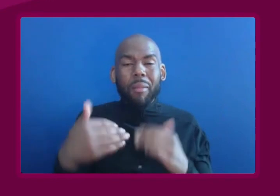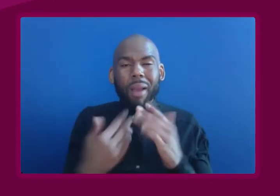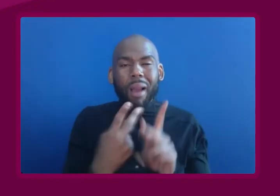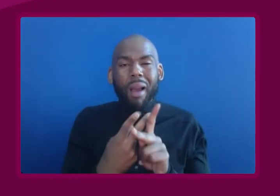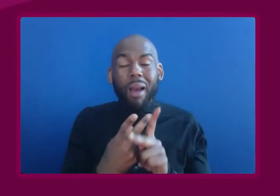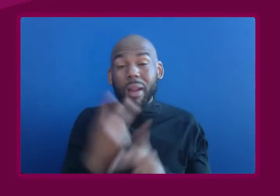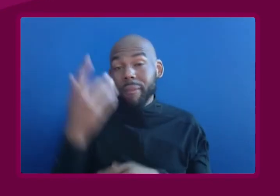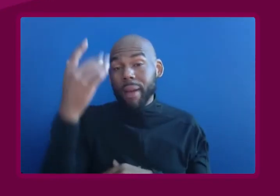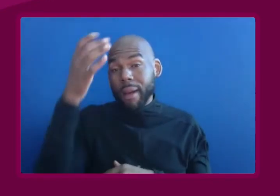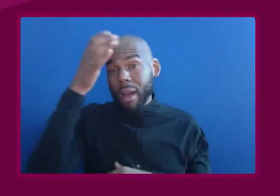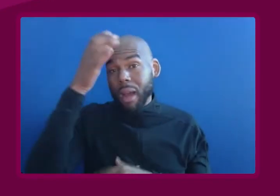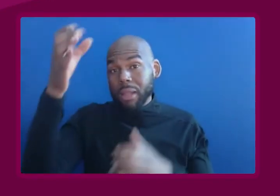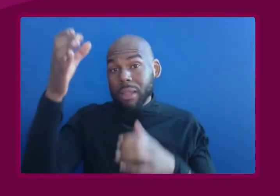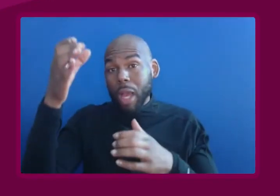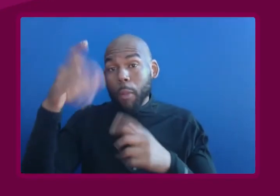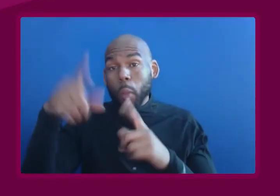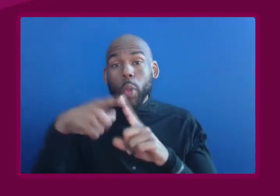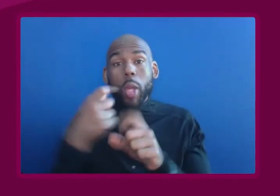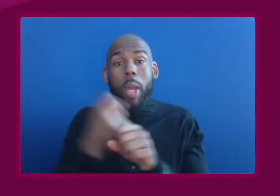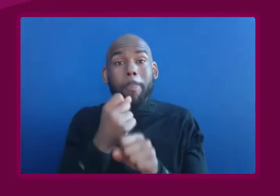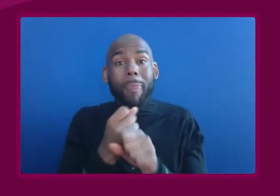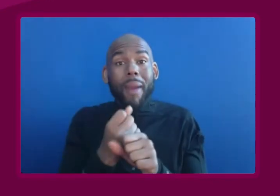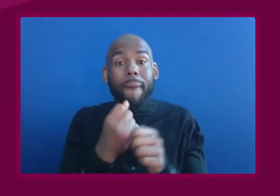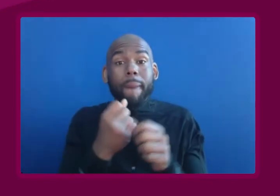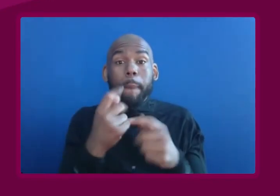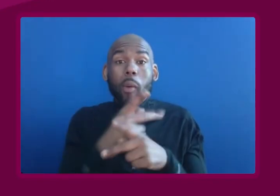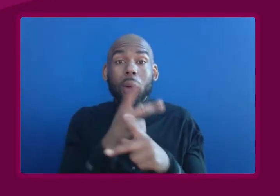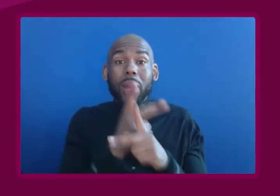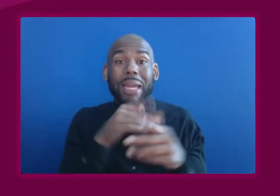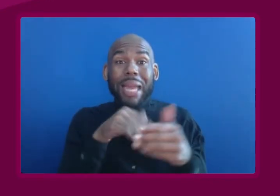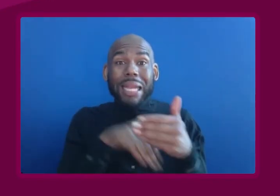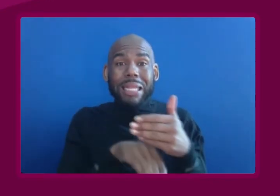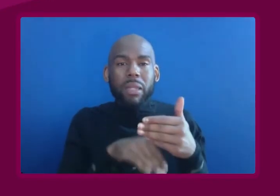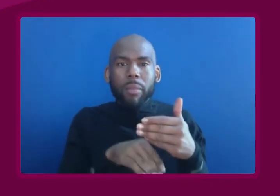accessible for people with disabilities, everyone benefits.